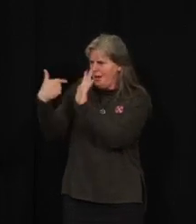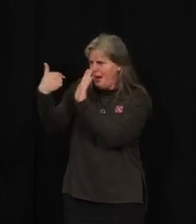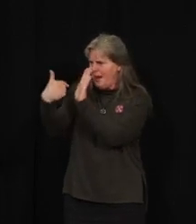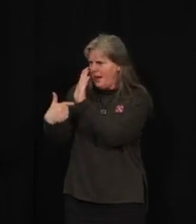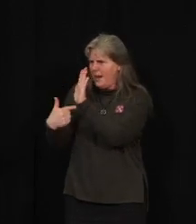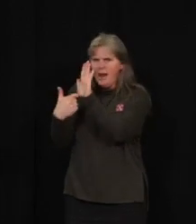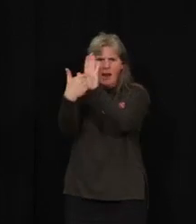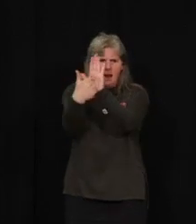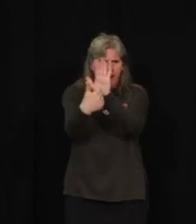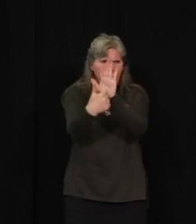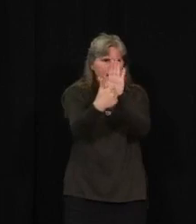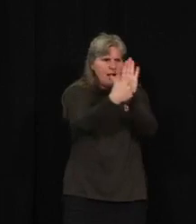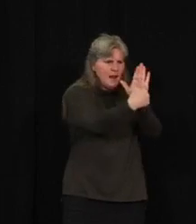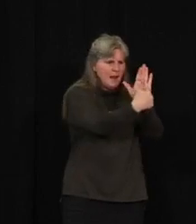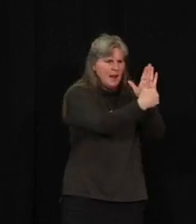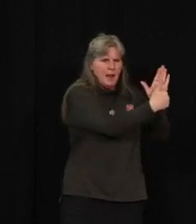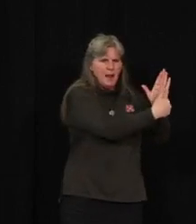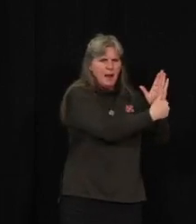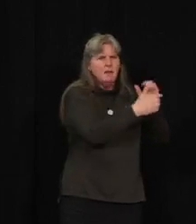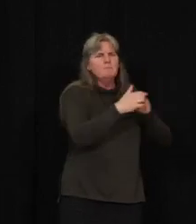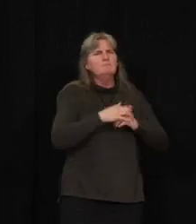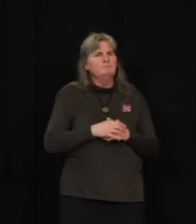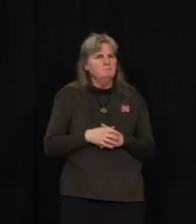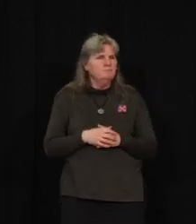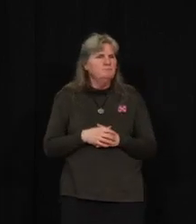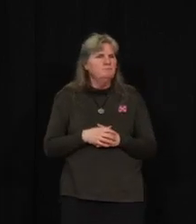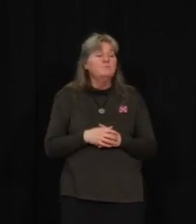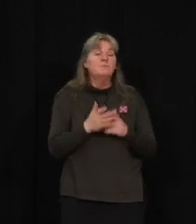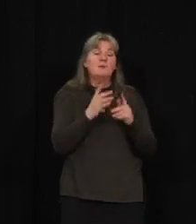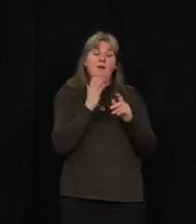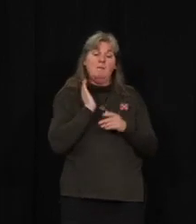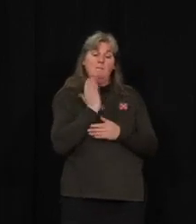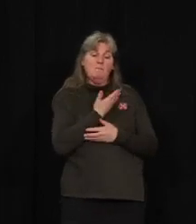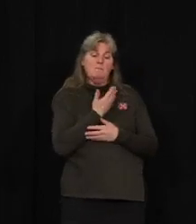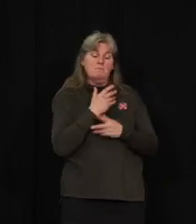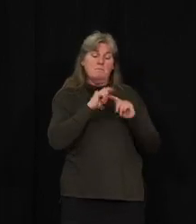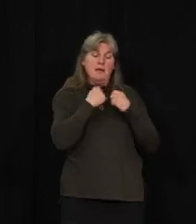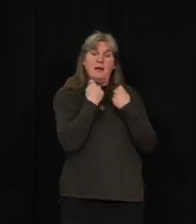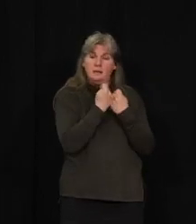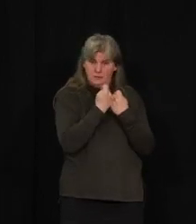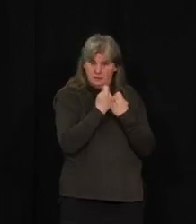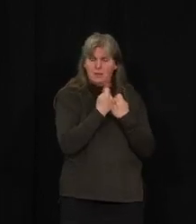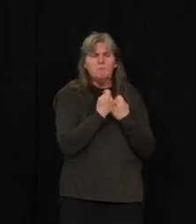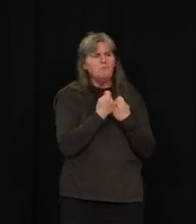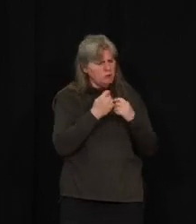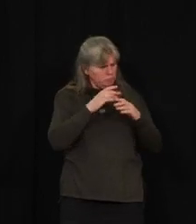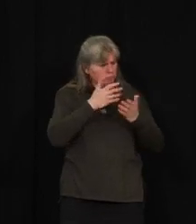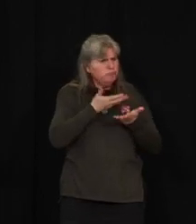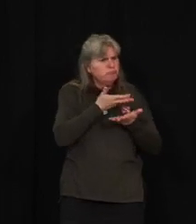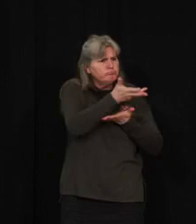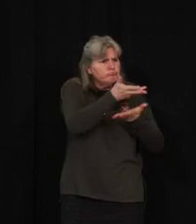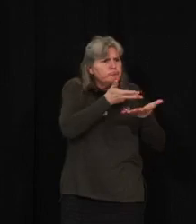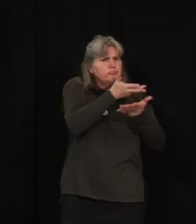will continue to provide the guidance for reopening while working to keep every single one of us safe.